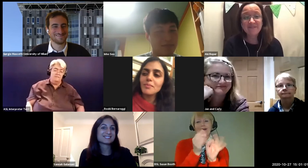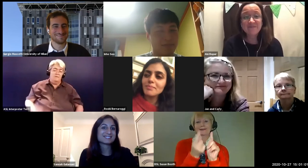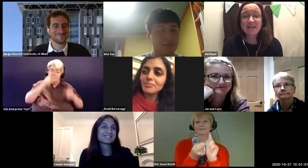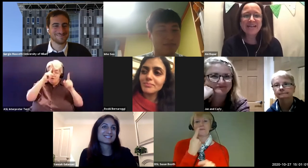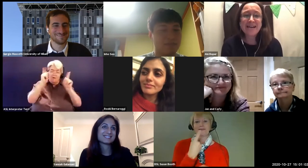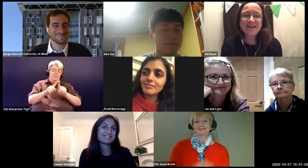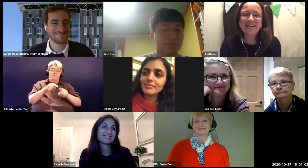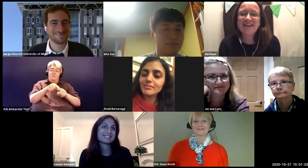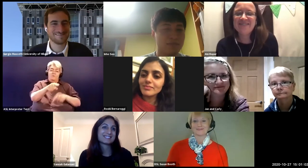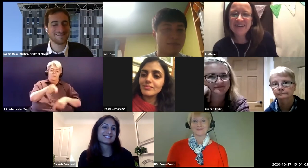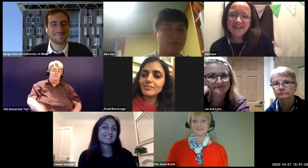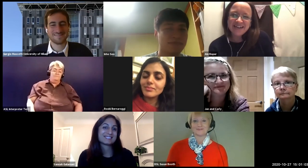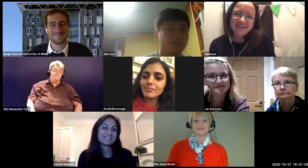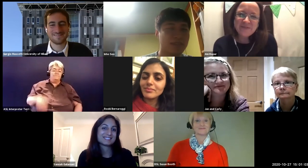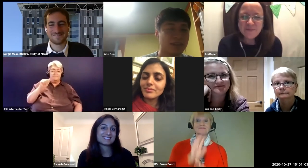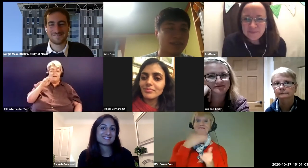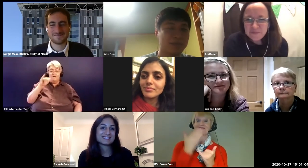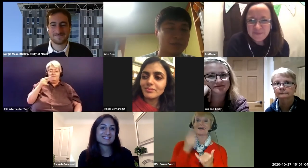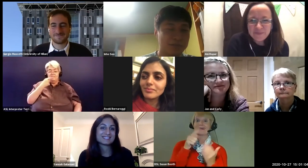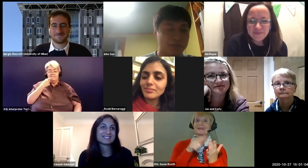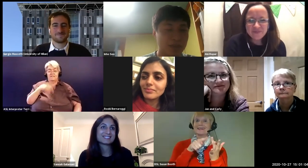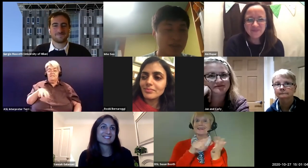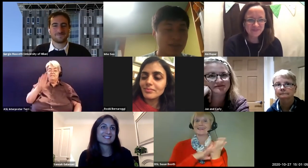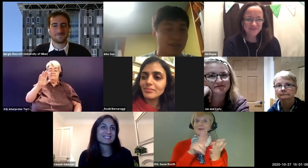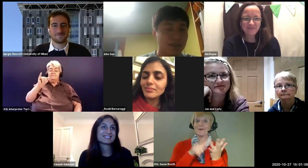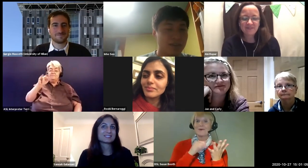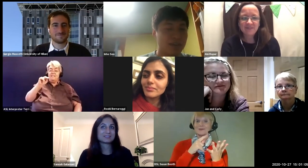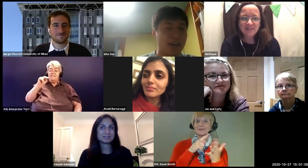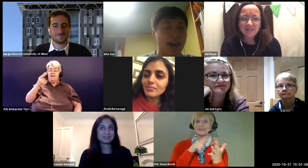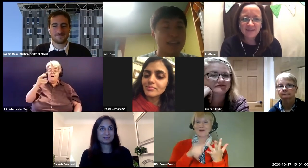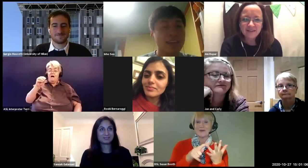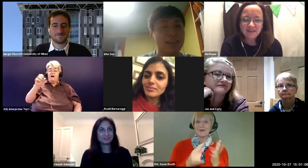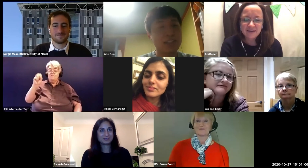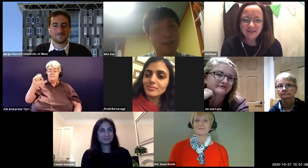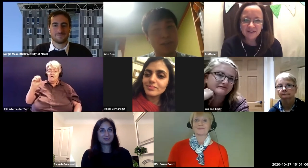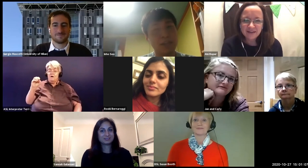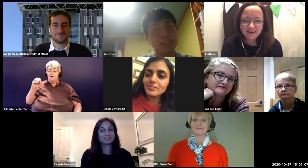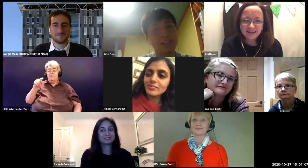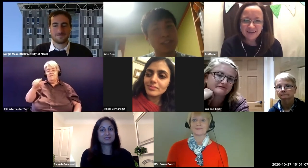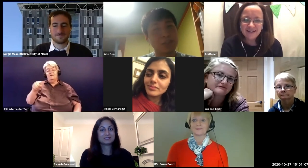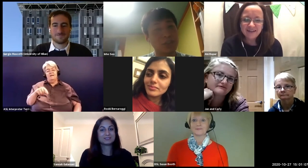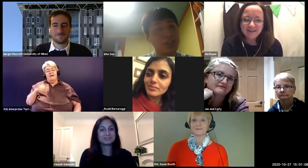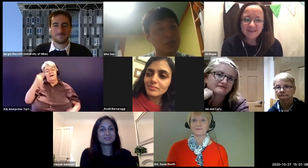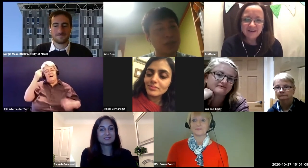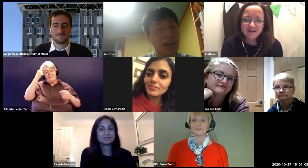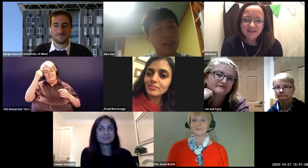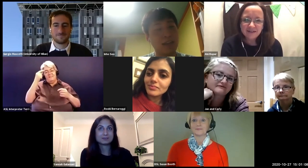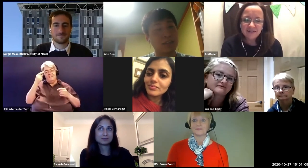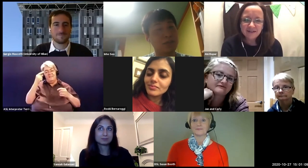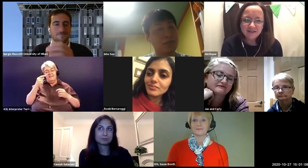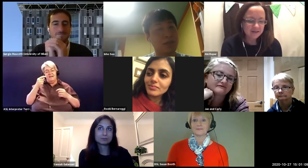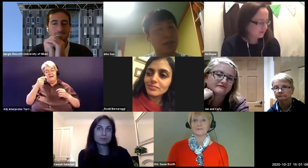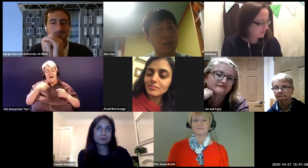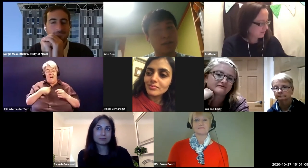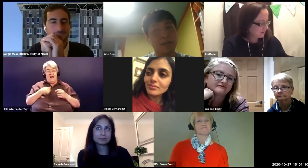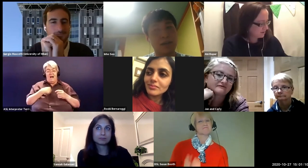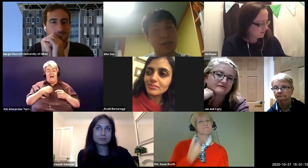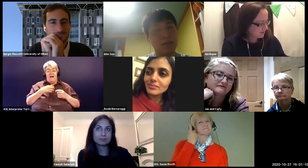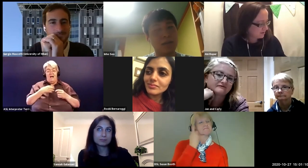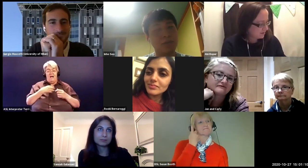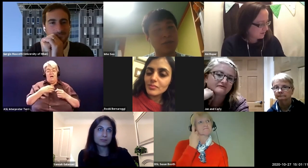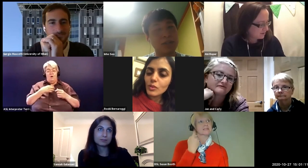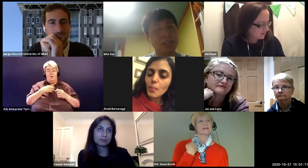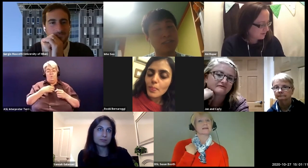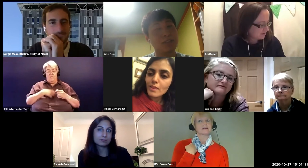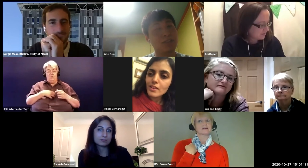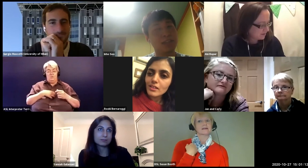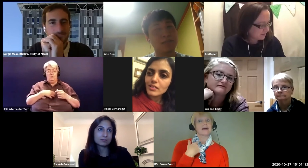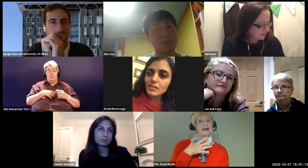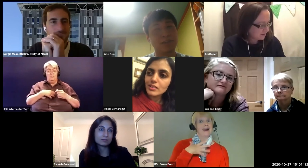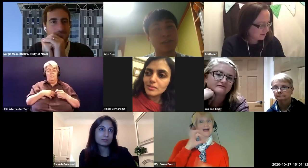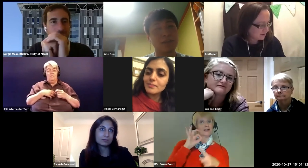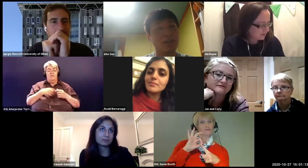Finally Inho Seo um I think um I think this is not question but I'd like to uh uh something like